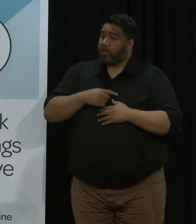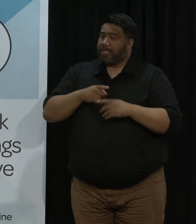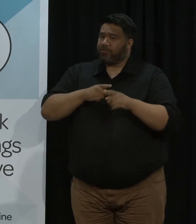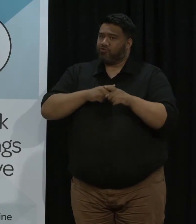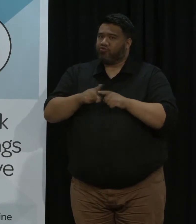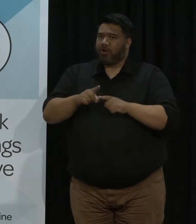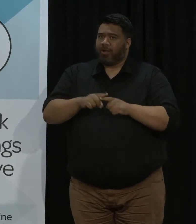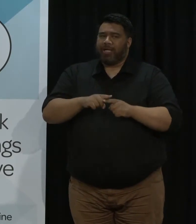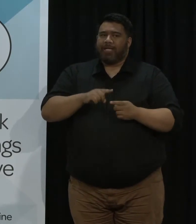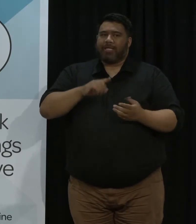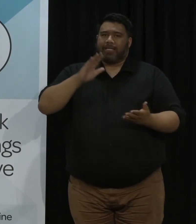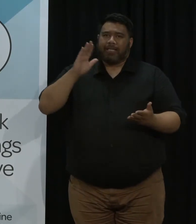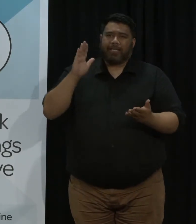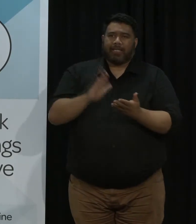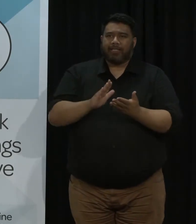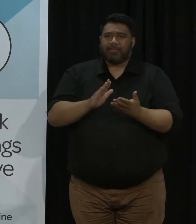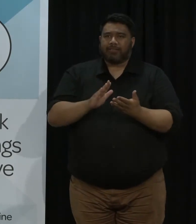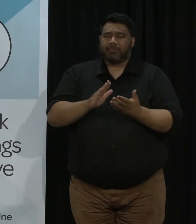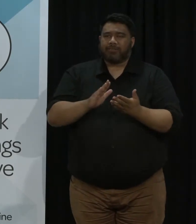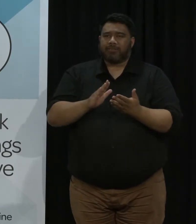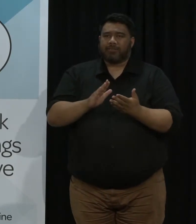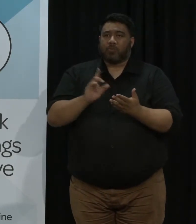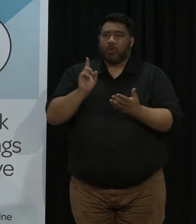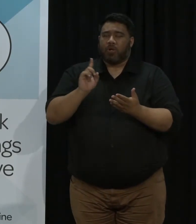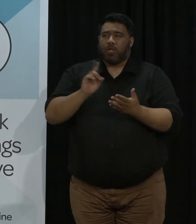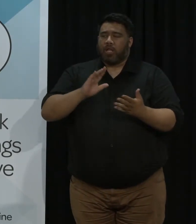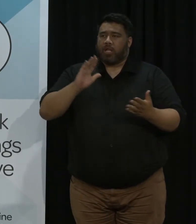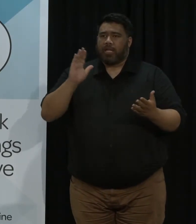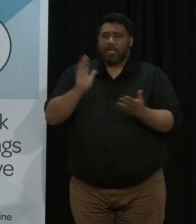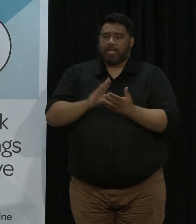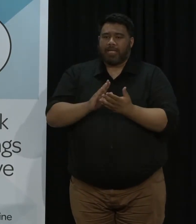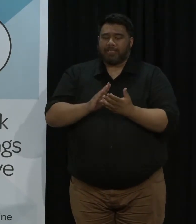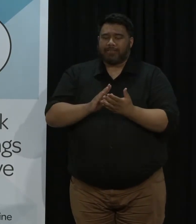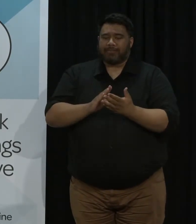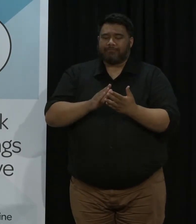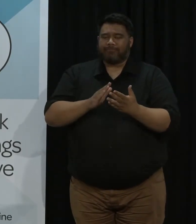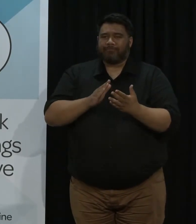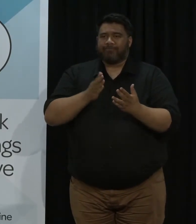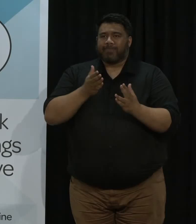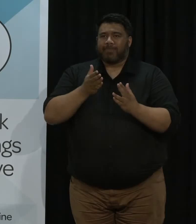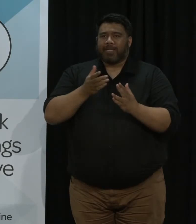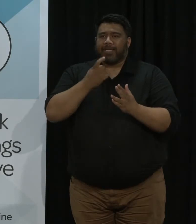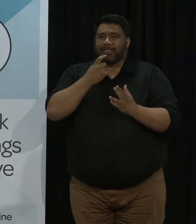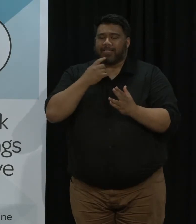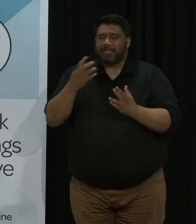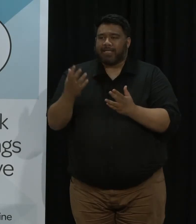What I would say is that, of